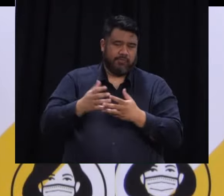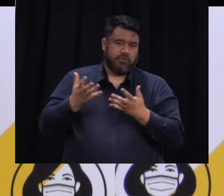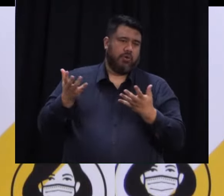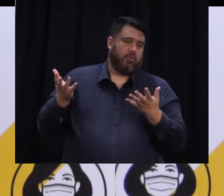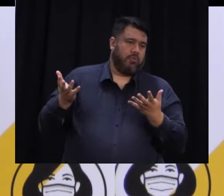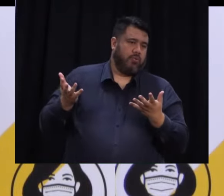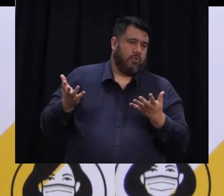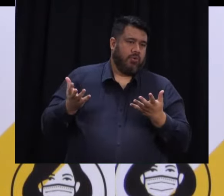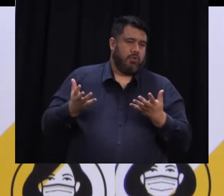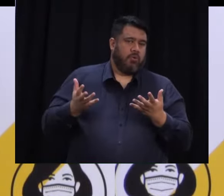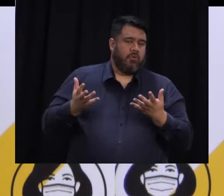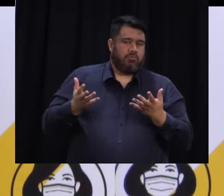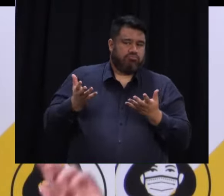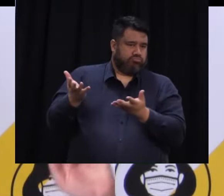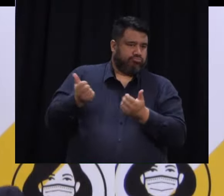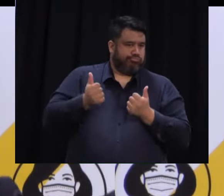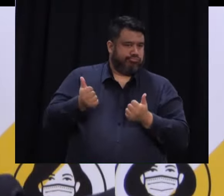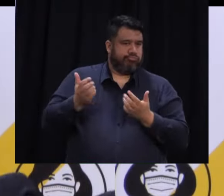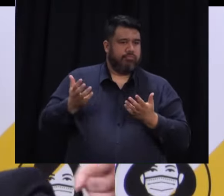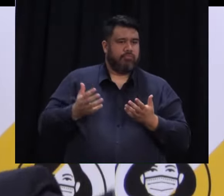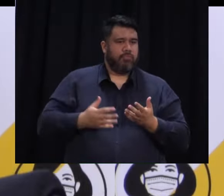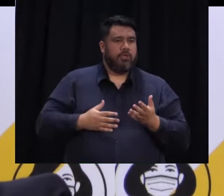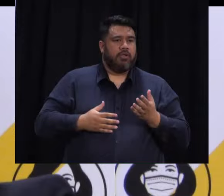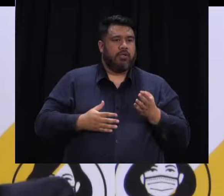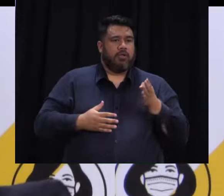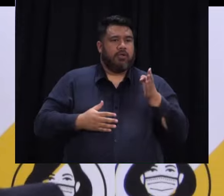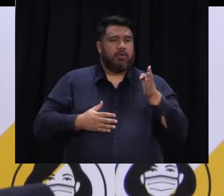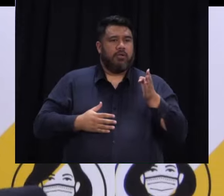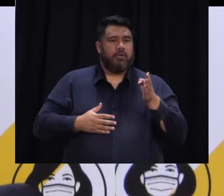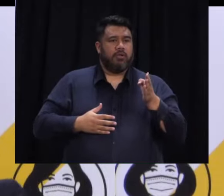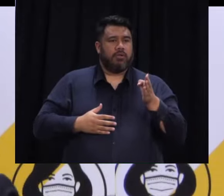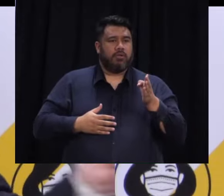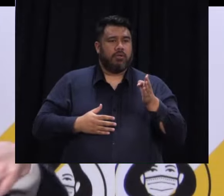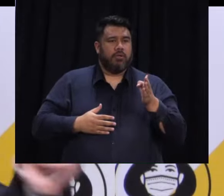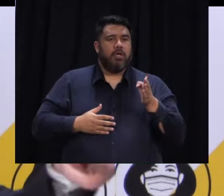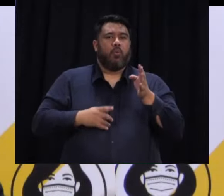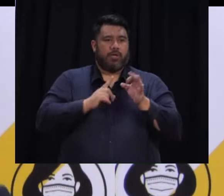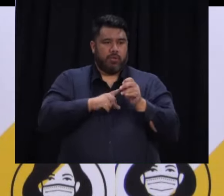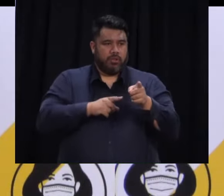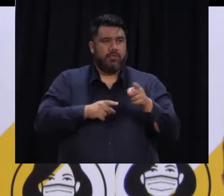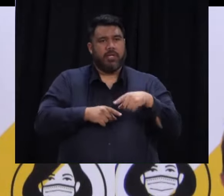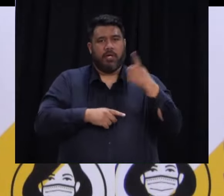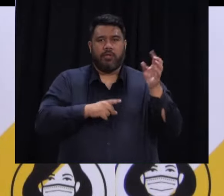identify the people they will make use of whatever they can